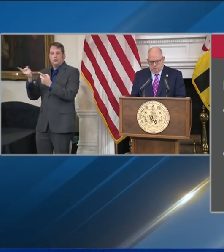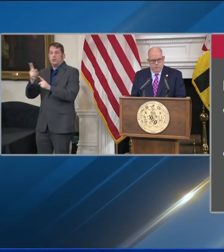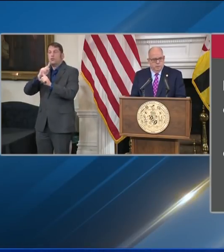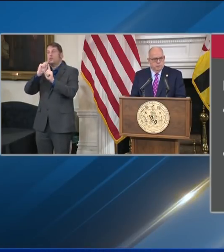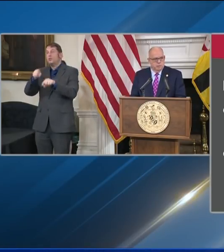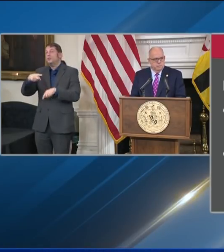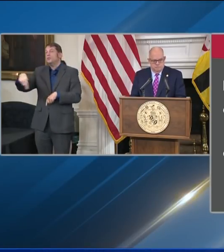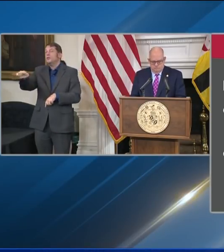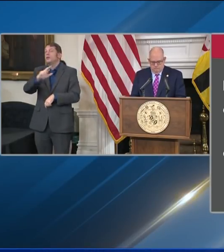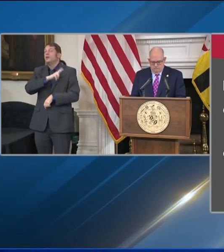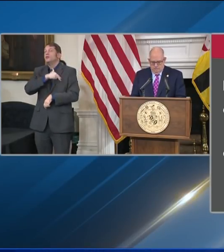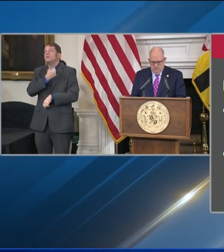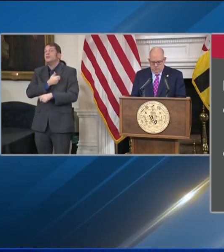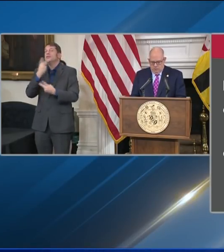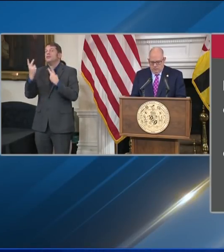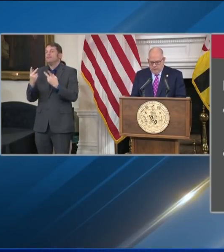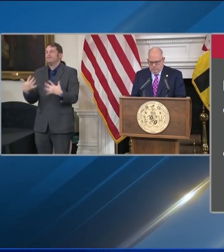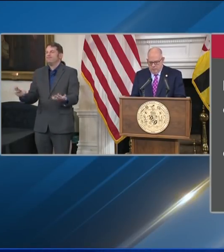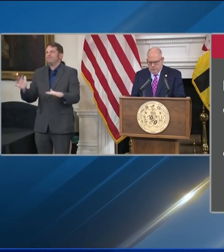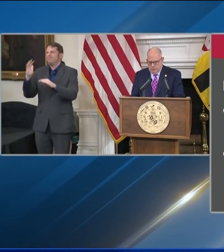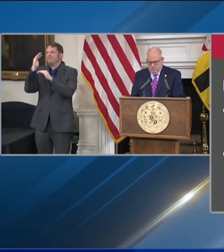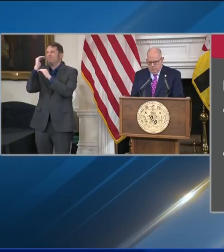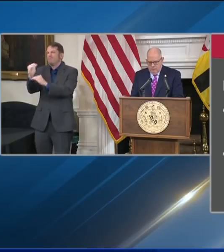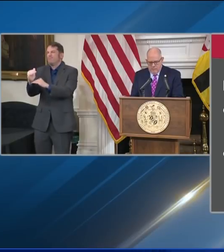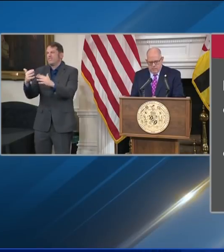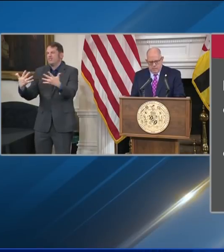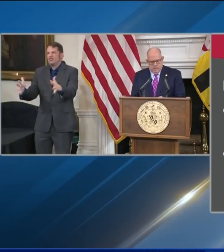WHICH WILL RESTRICT HOSPITAL VISITATION STATEWIDE?